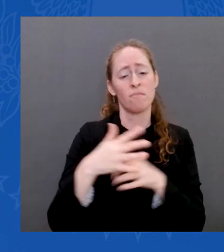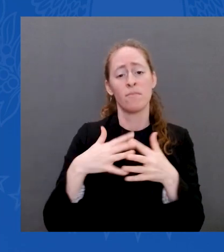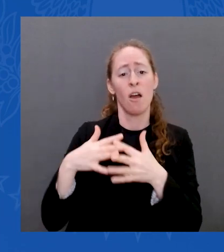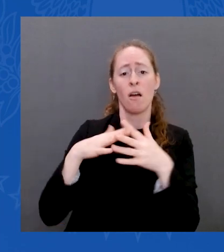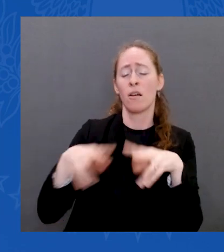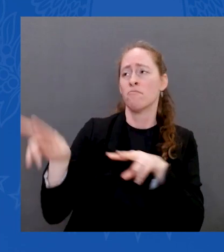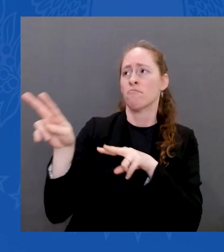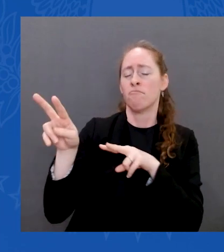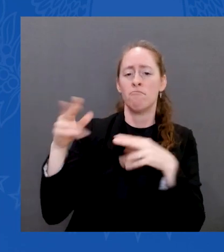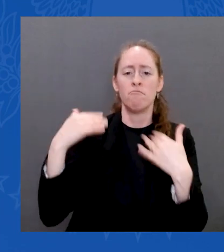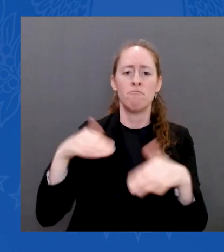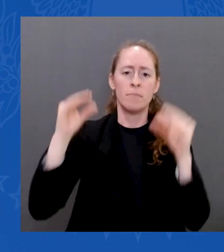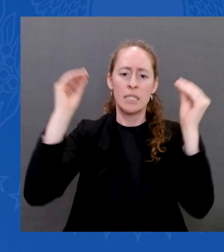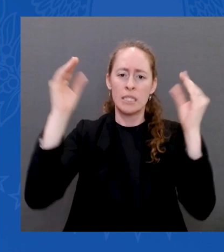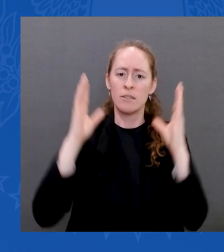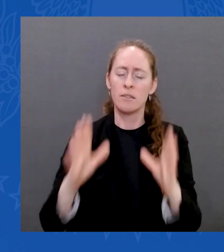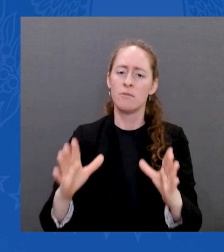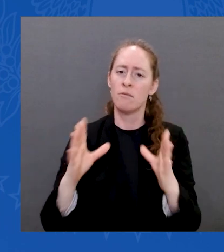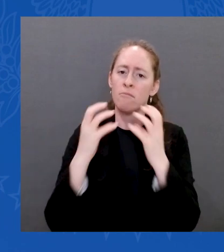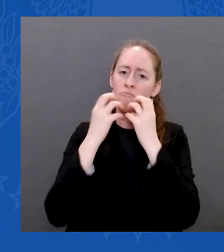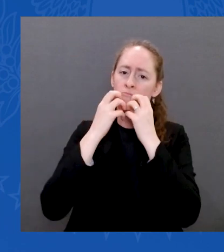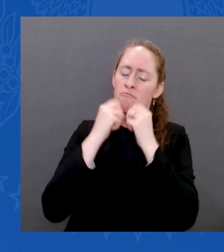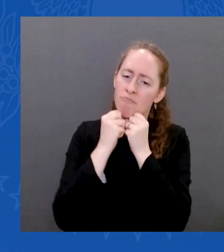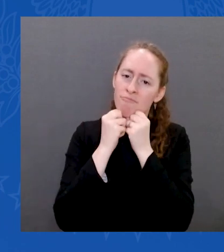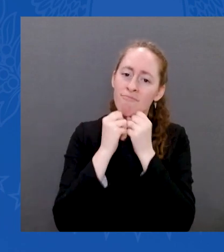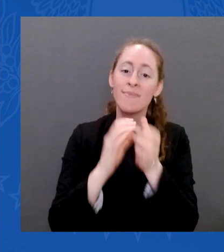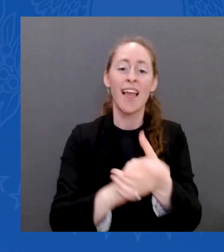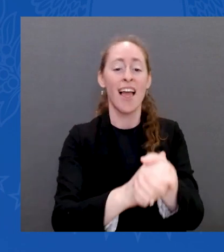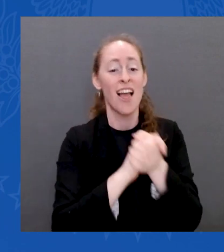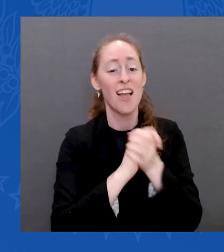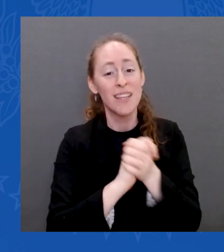And now it gives me great honor to introduce a teacher herself